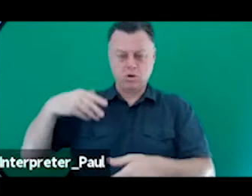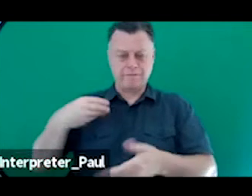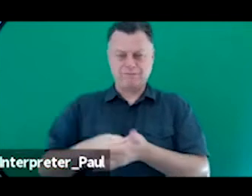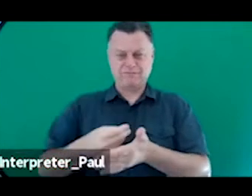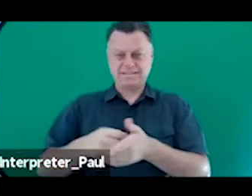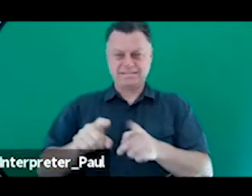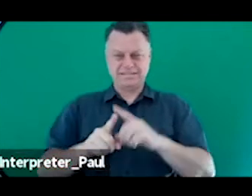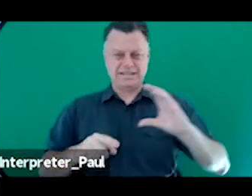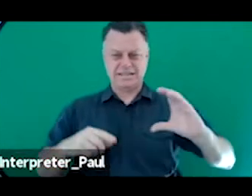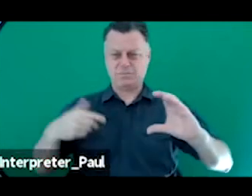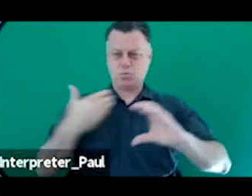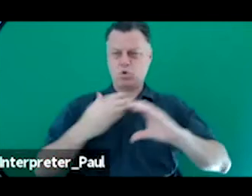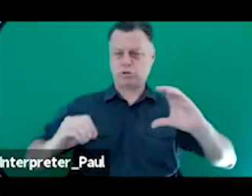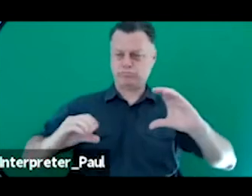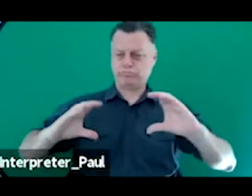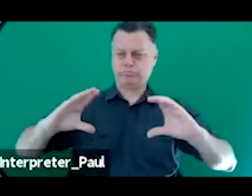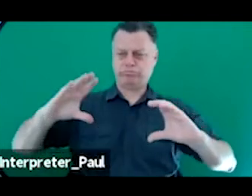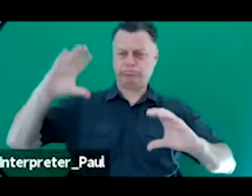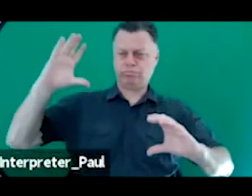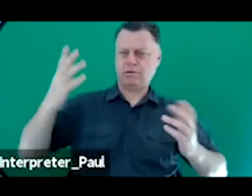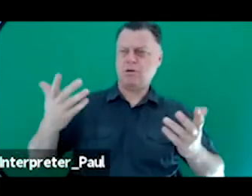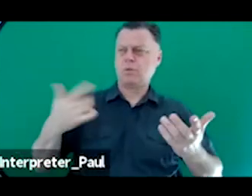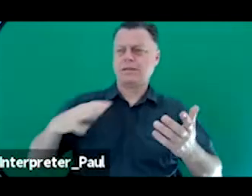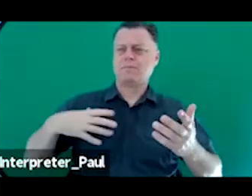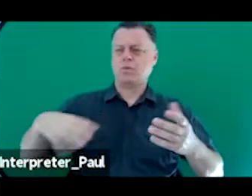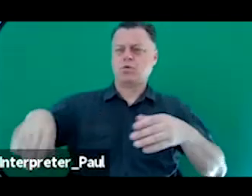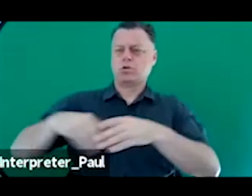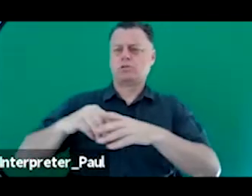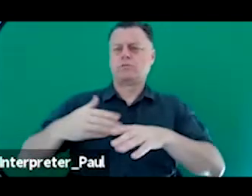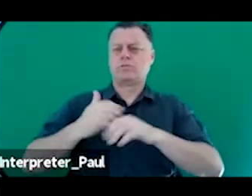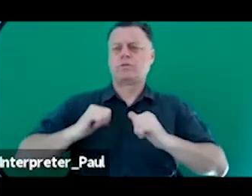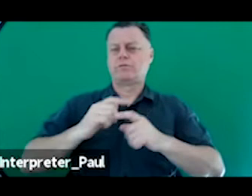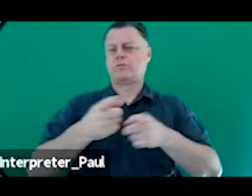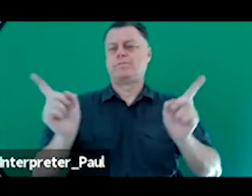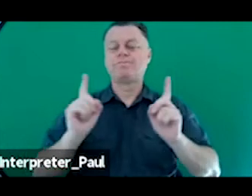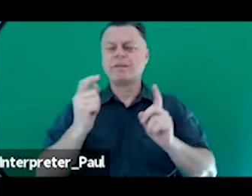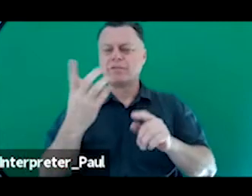and the adoption of inclusive practices across-the-board.” A couple more. Priyanka says,